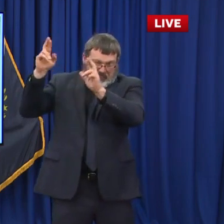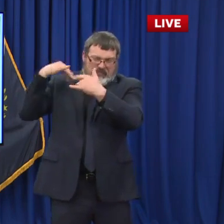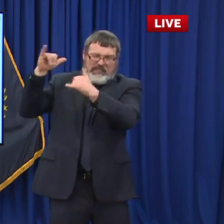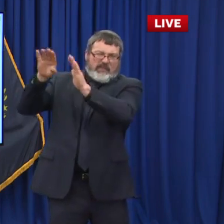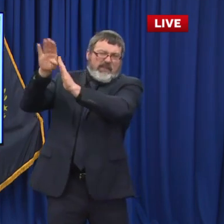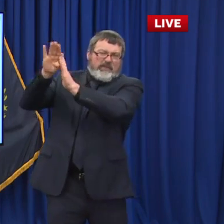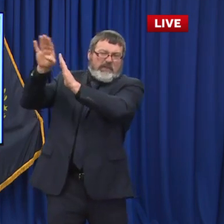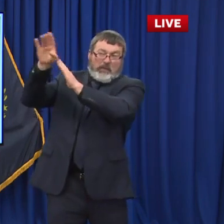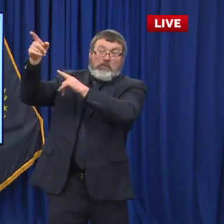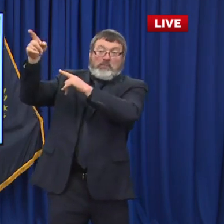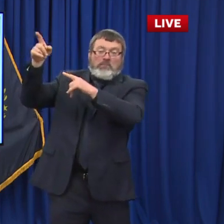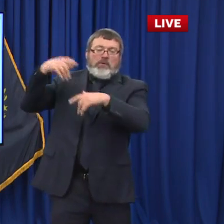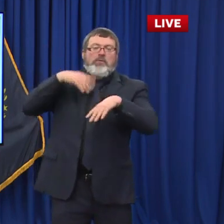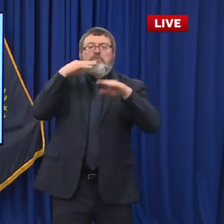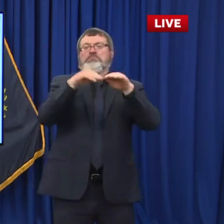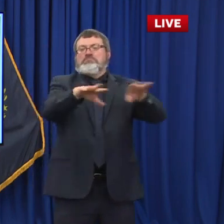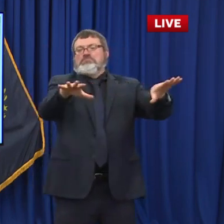SIGN UP WILL ALSO BE OPENING FIXED.